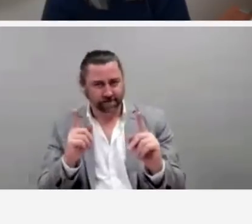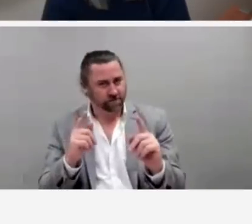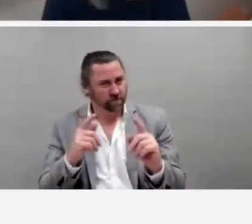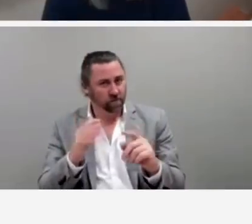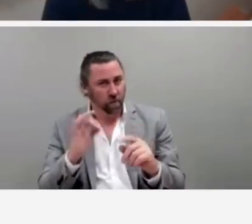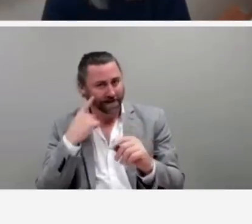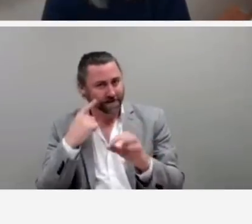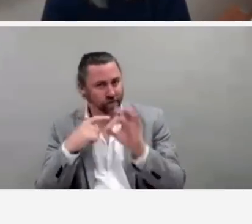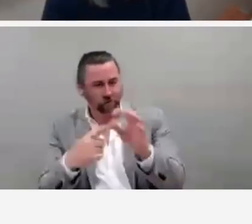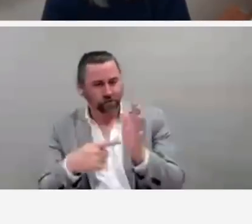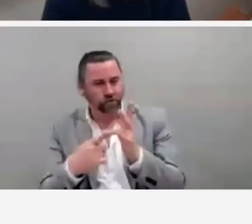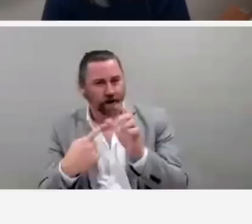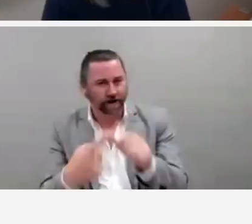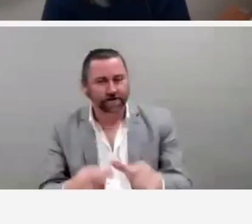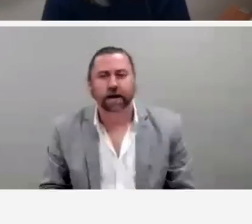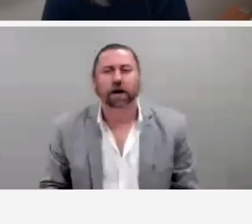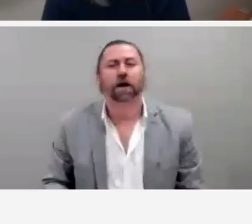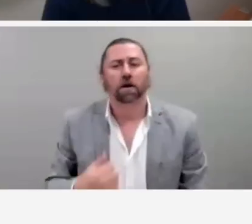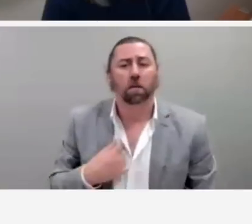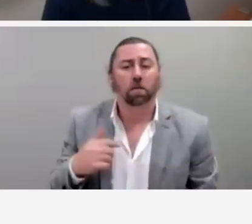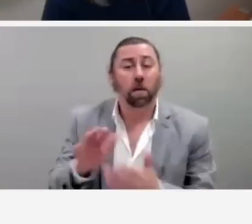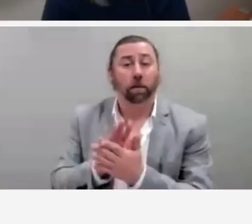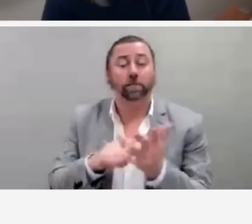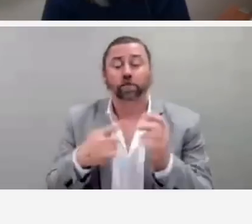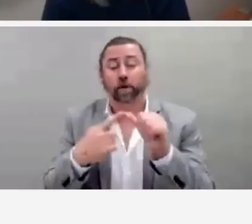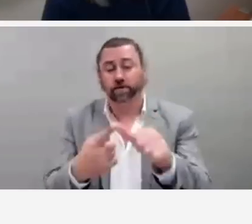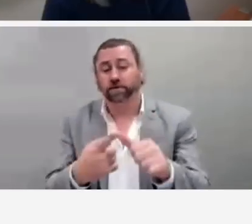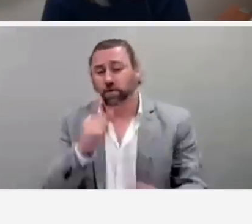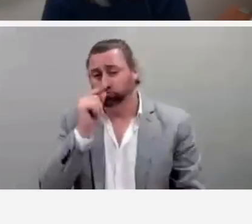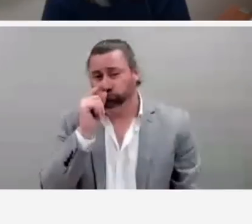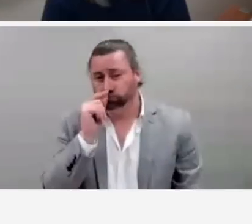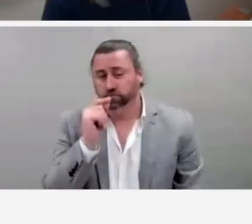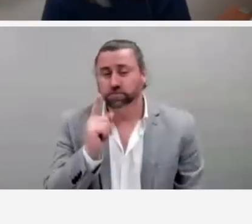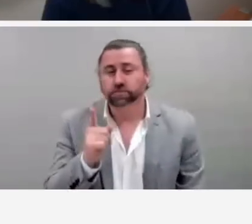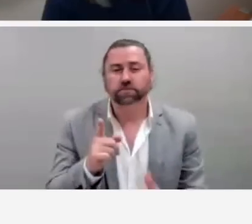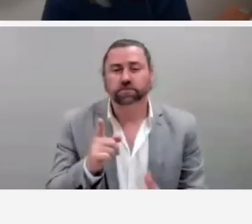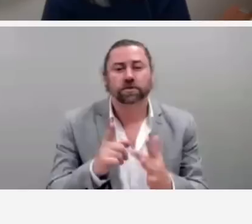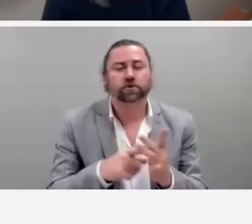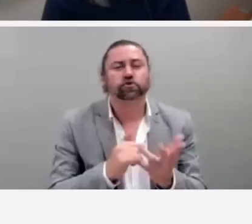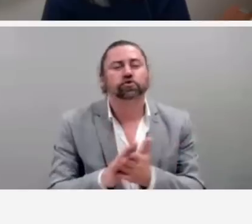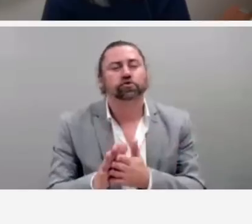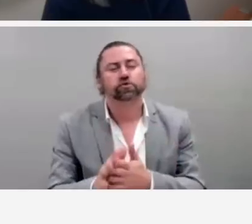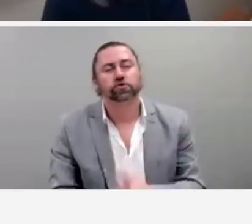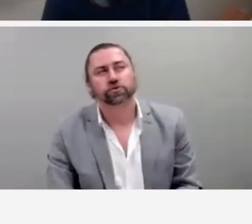Yeah I can jump in and have a crack. I think that a lot of the measures Government has put